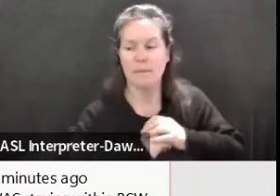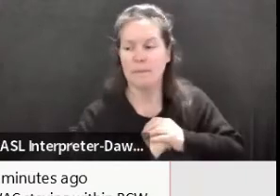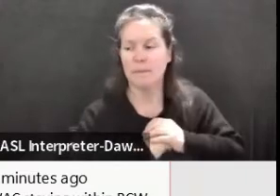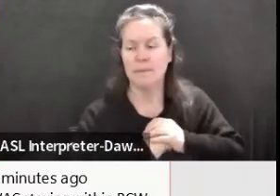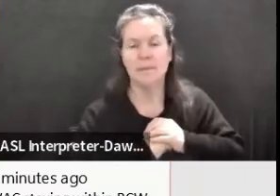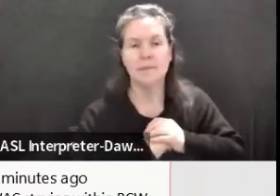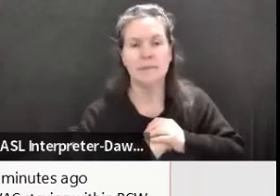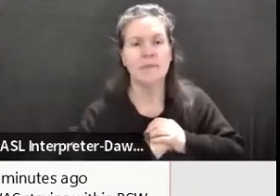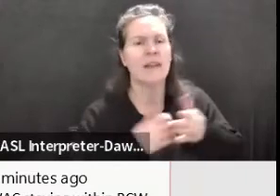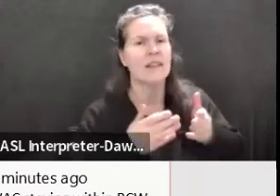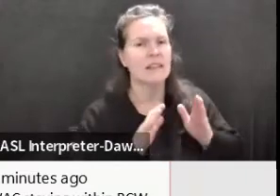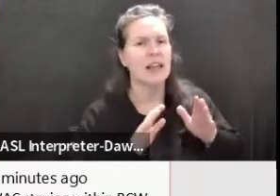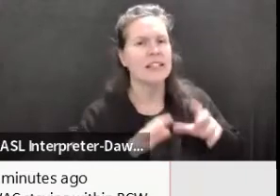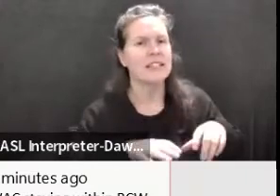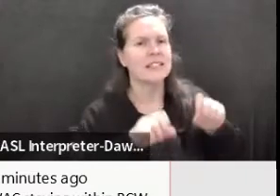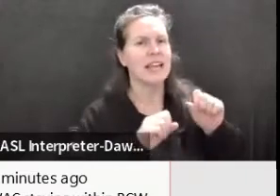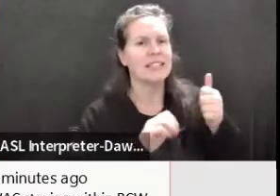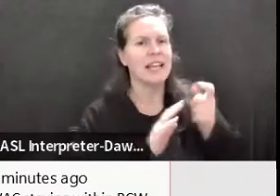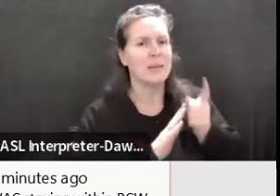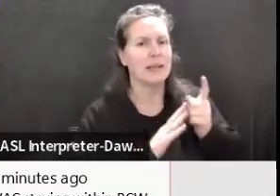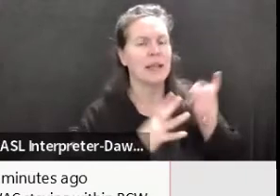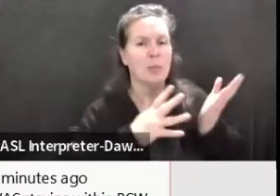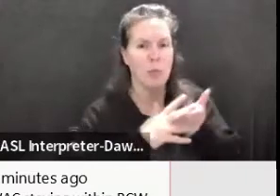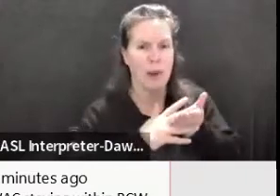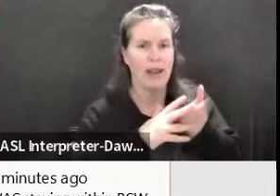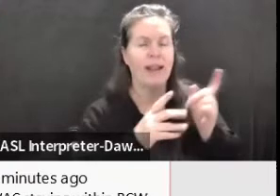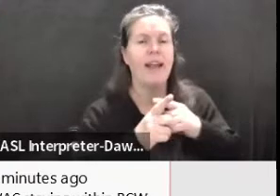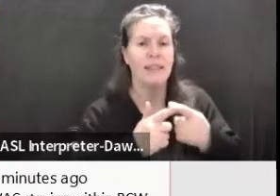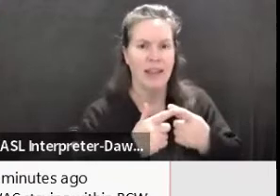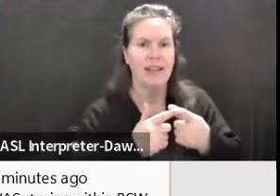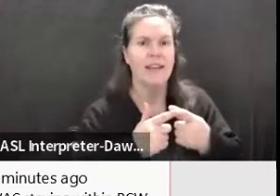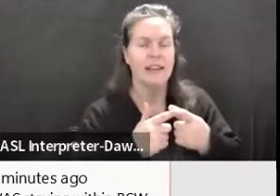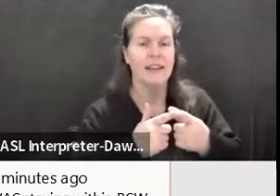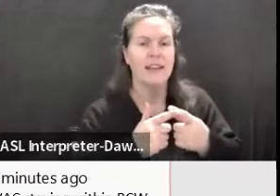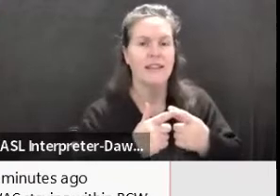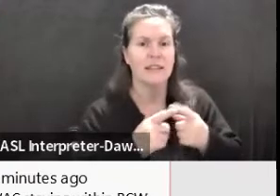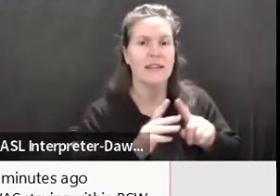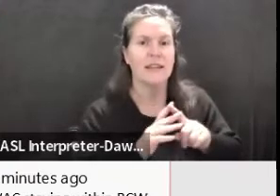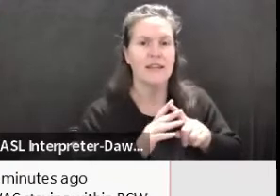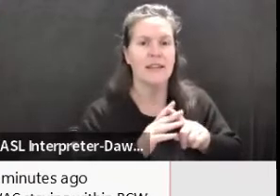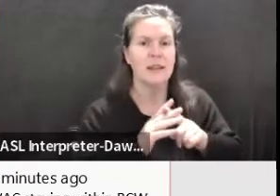let's take a 10 minute break and then let's pick up on this topic again.